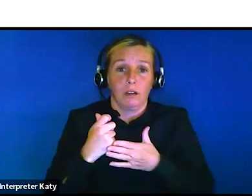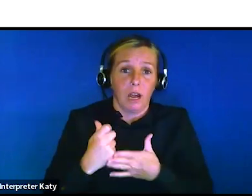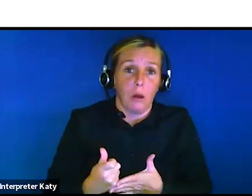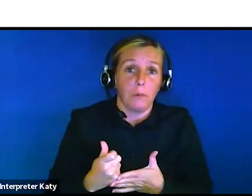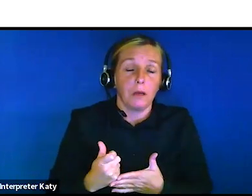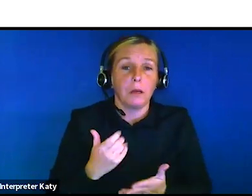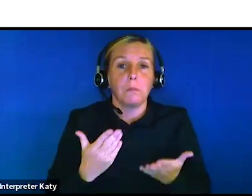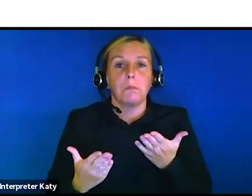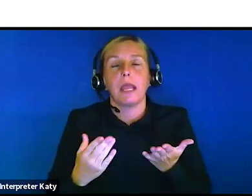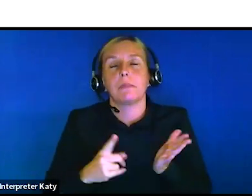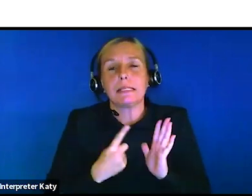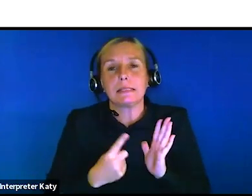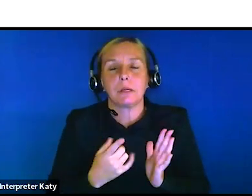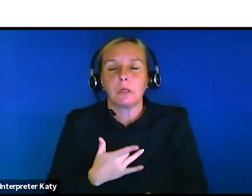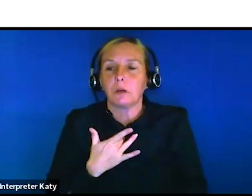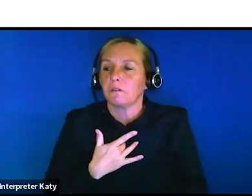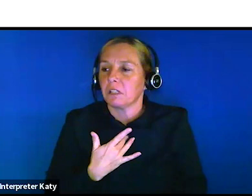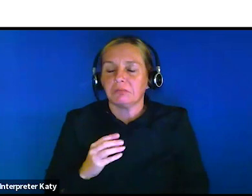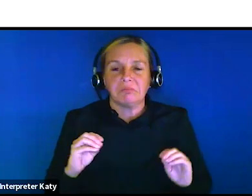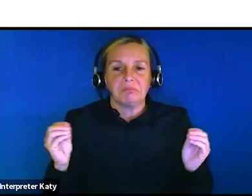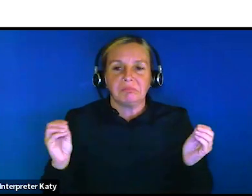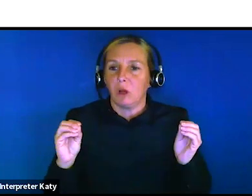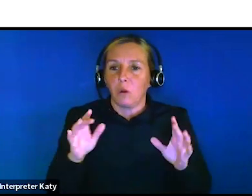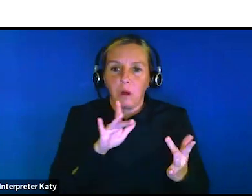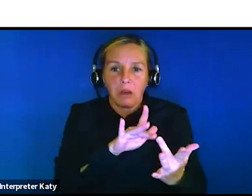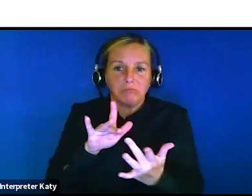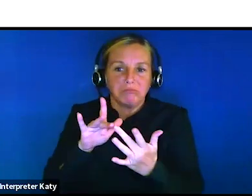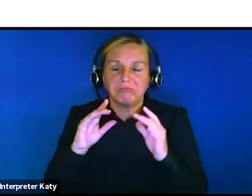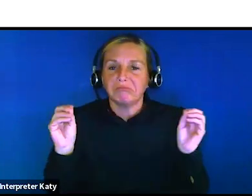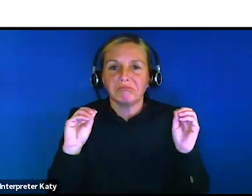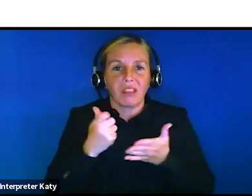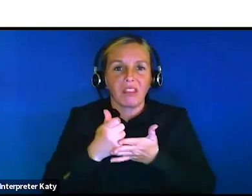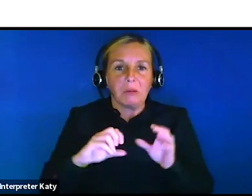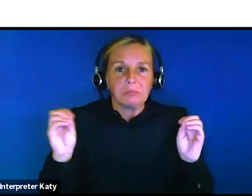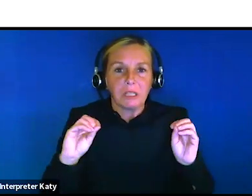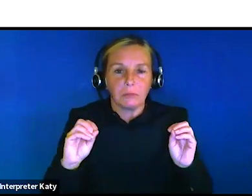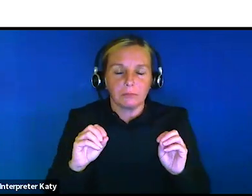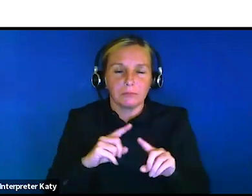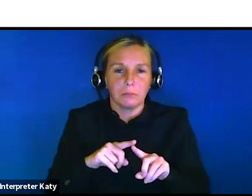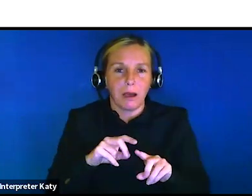feel like you are not reaching patients, they will remember that you cared and listened.